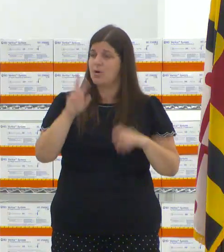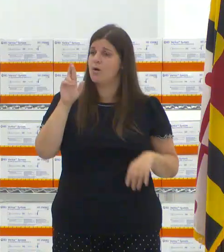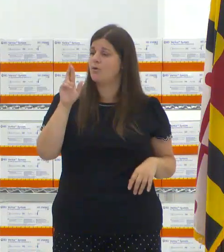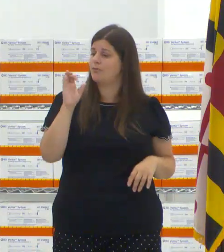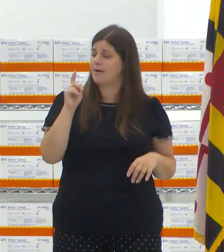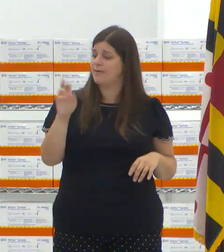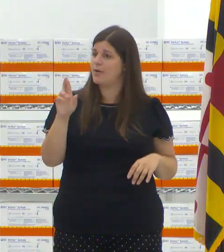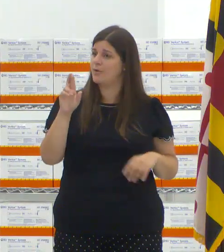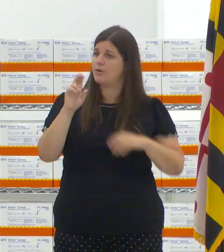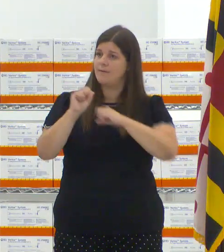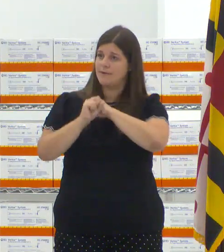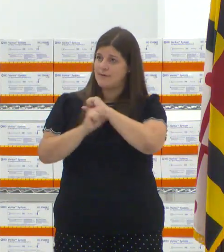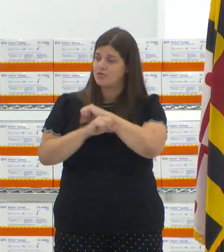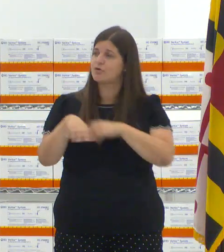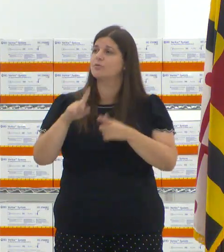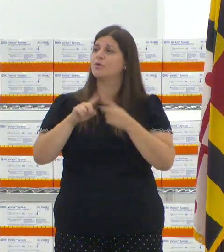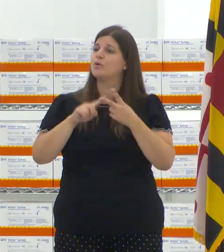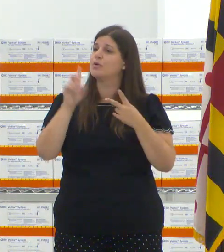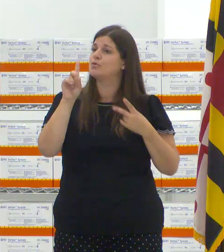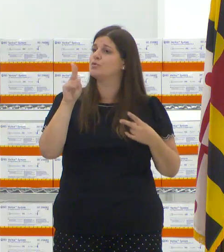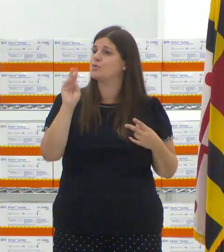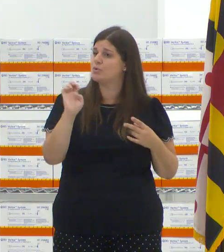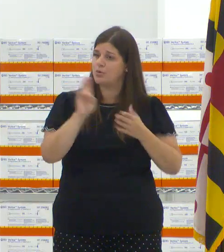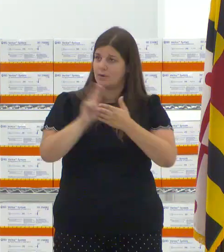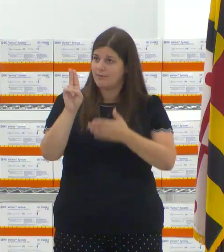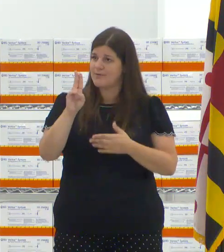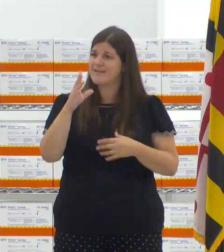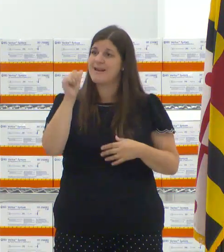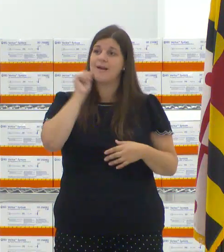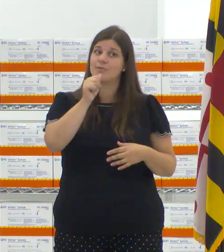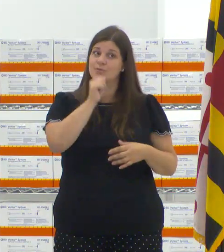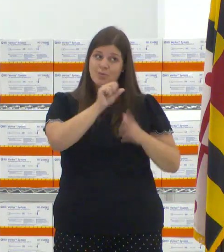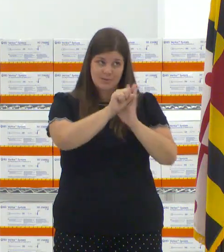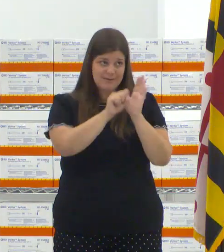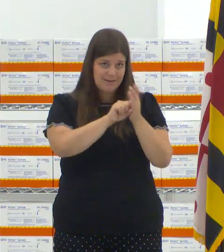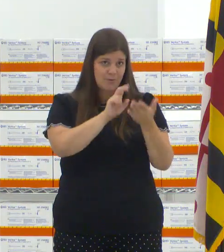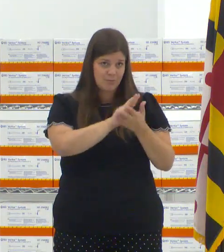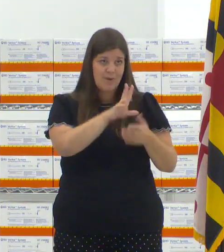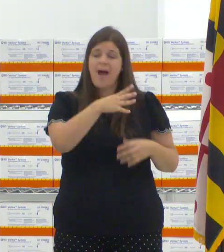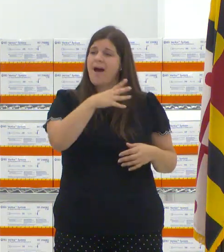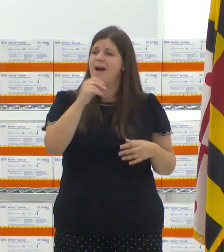at a sufficient sensitivity to ensure we can pinpoint those people who are positive and take them